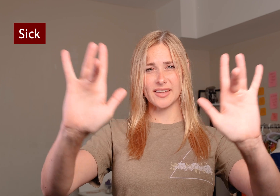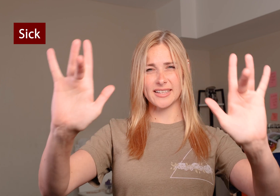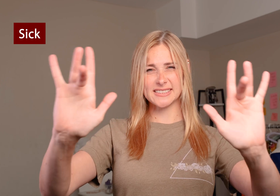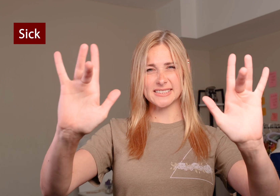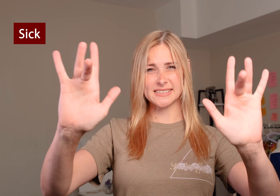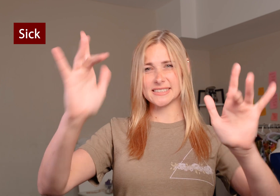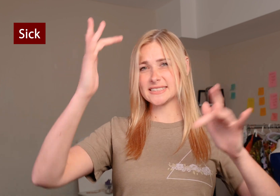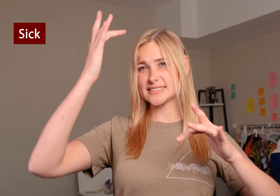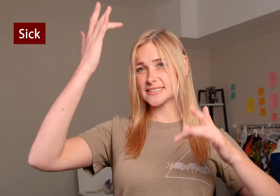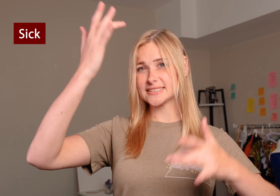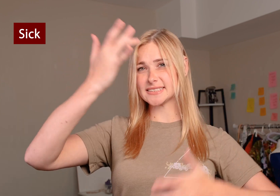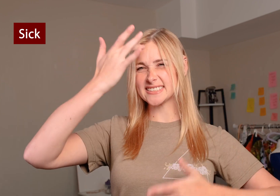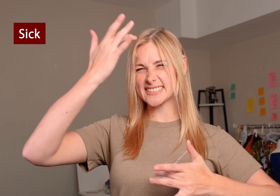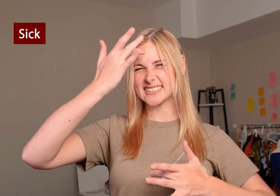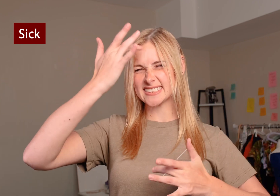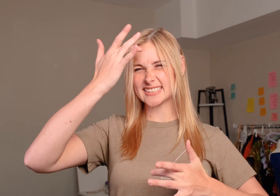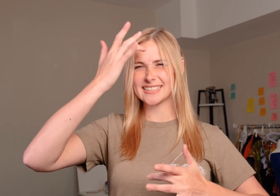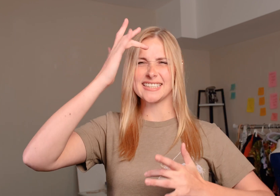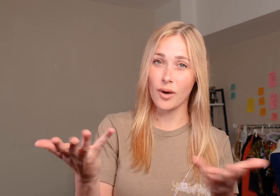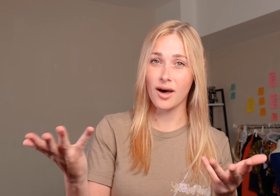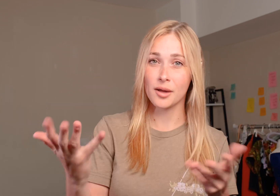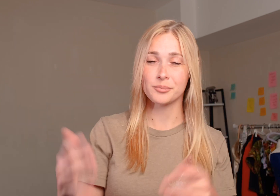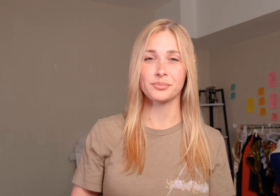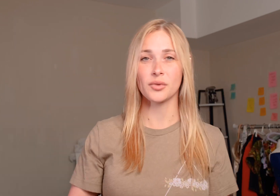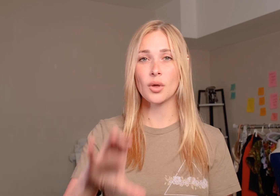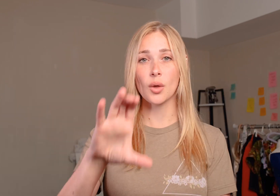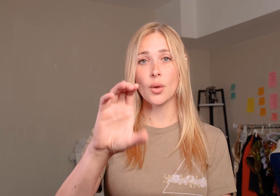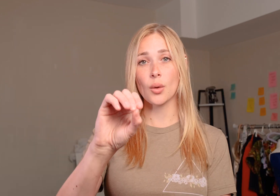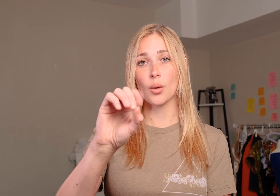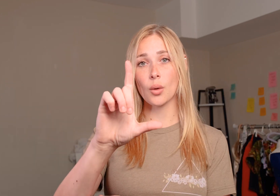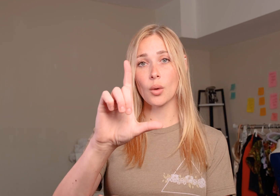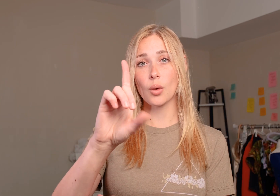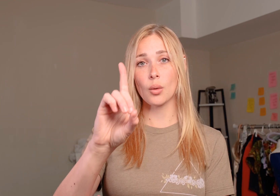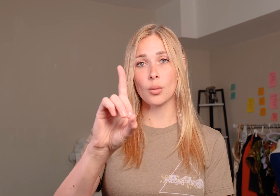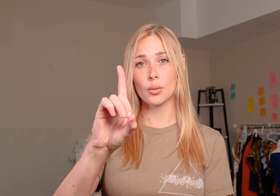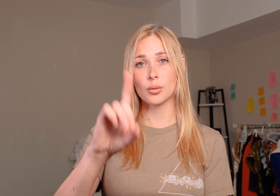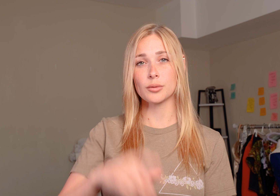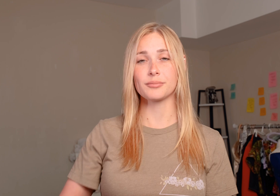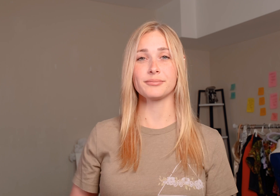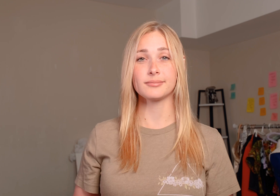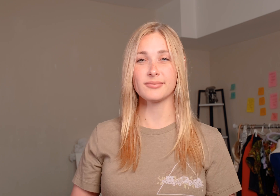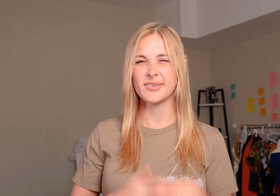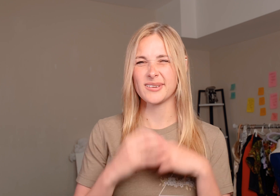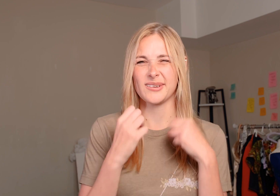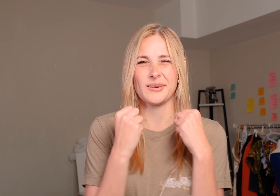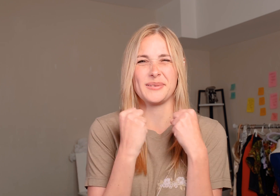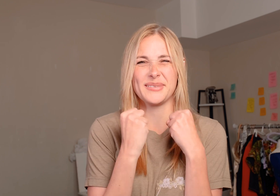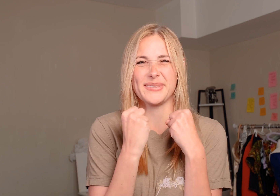and you place them on your head and your stomach. Next is the sign for cold.